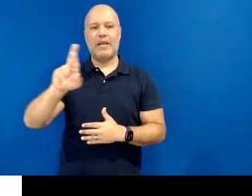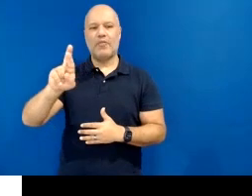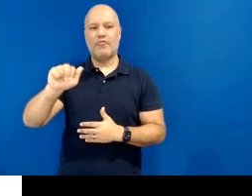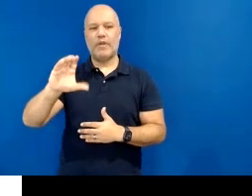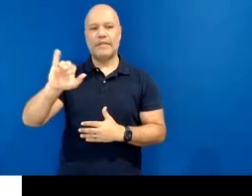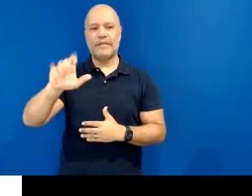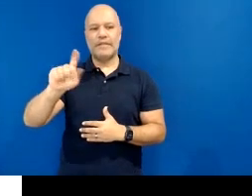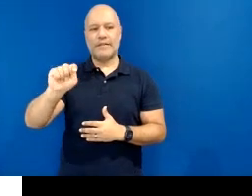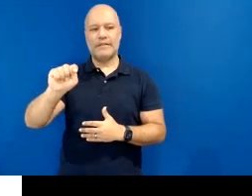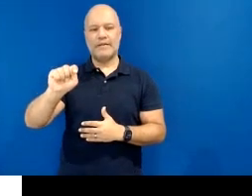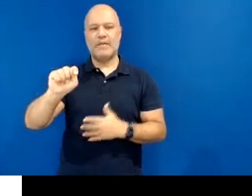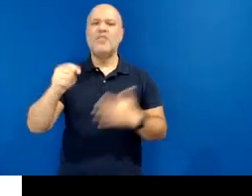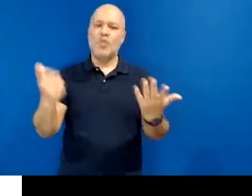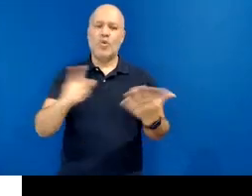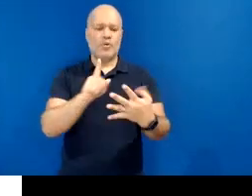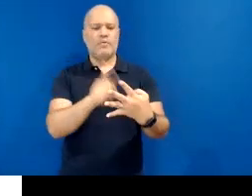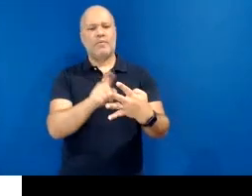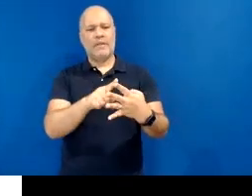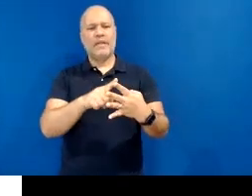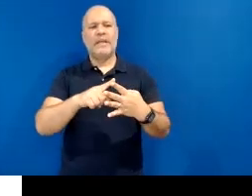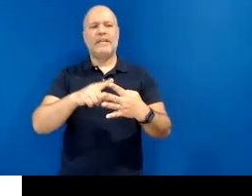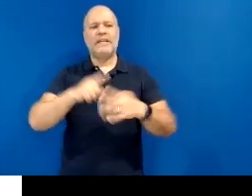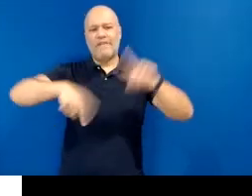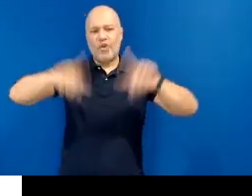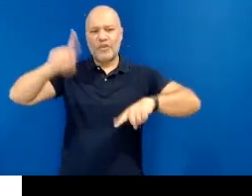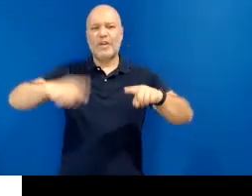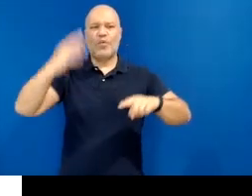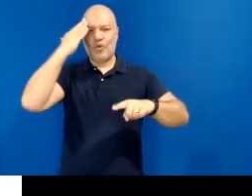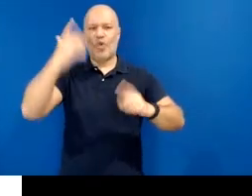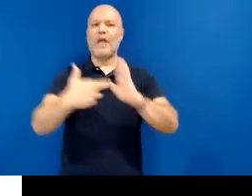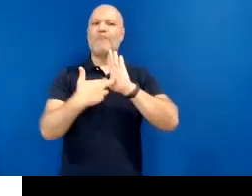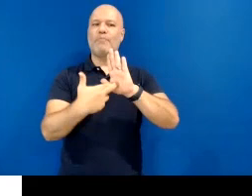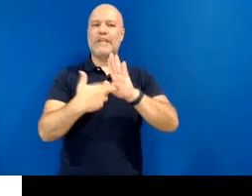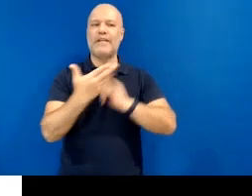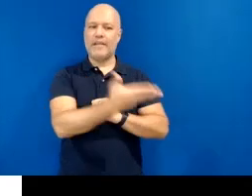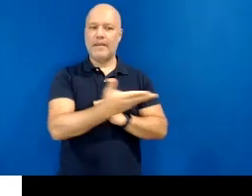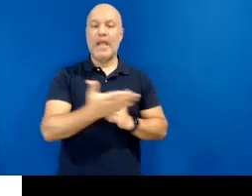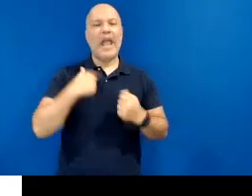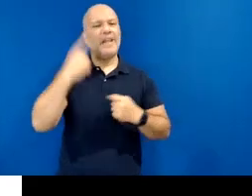So again, diversity, the representation is there. What is that and think broad with diversity, right?